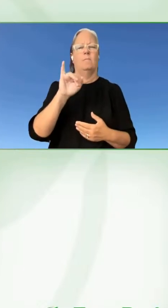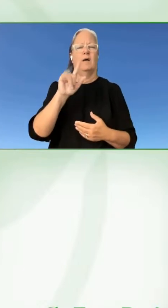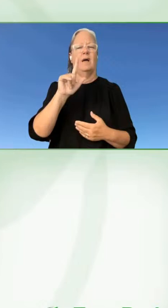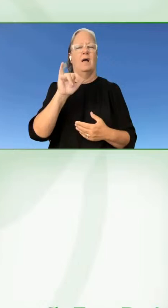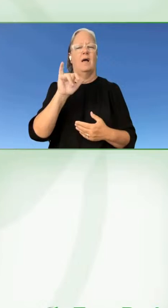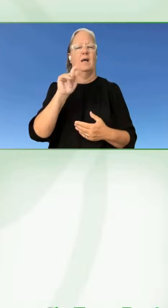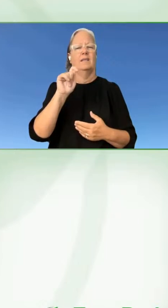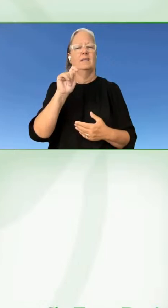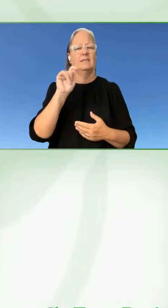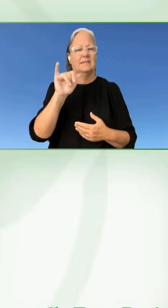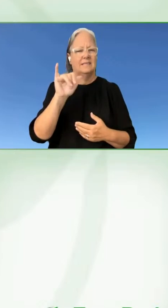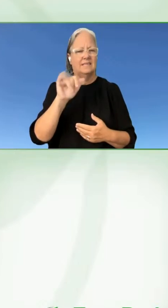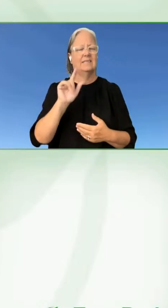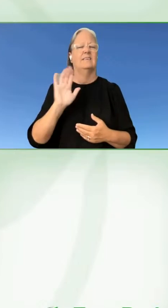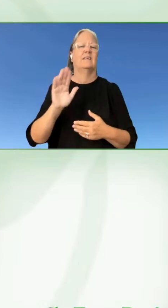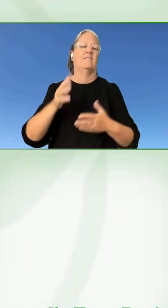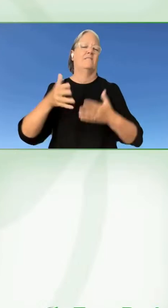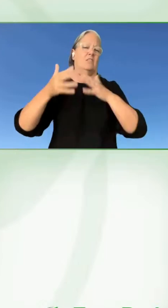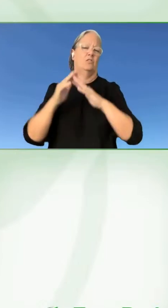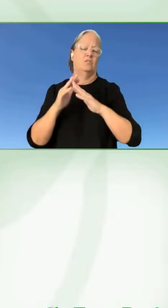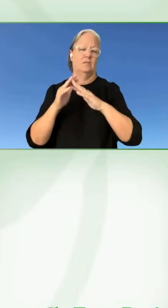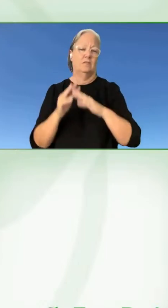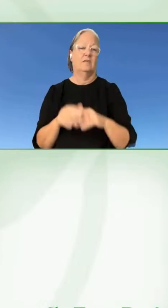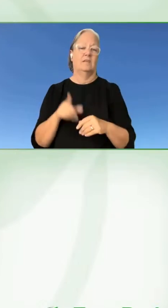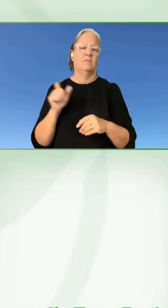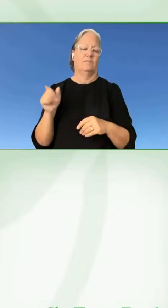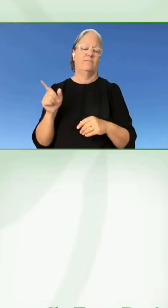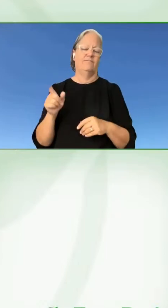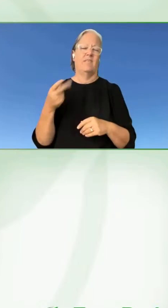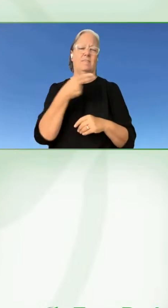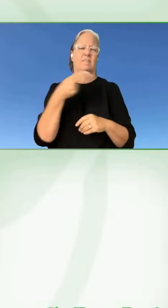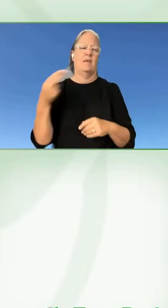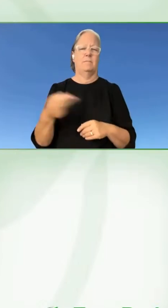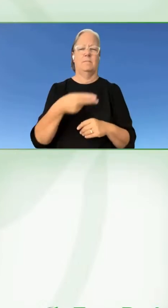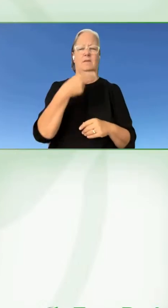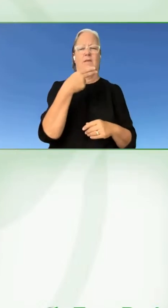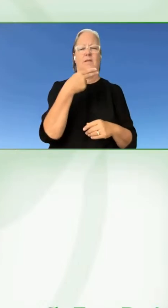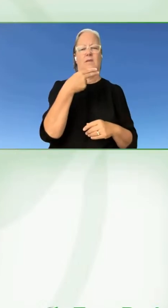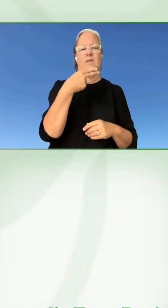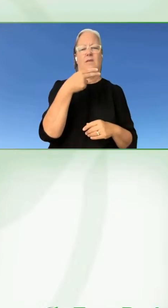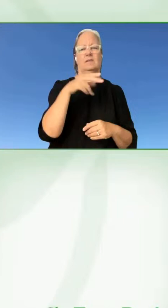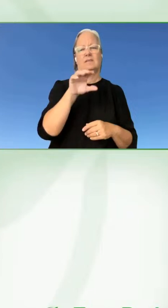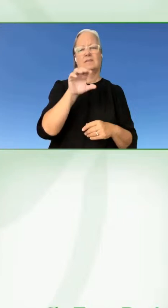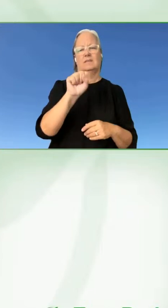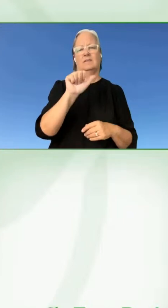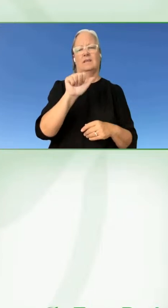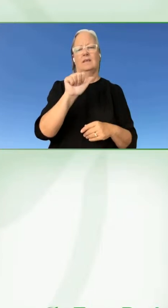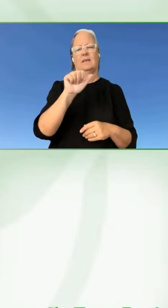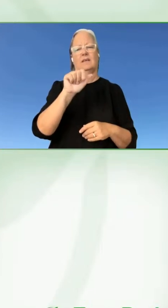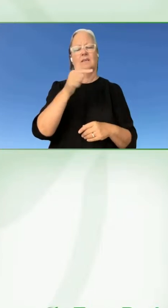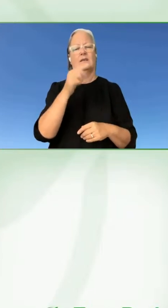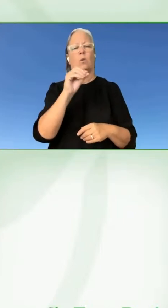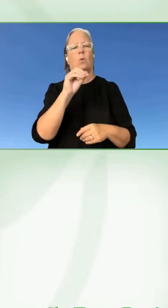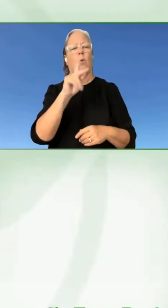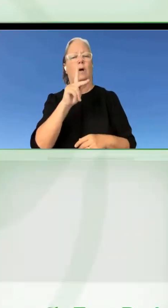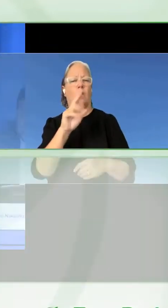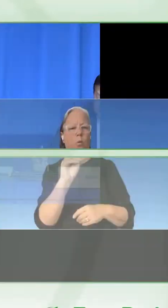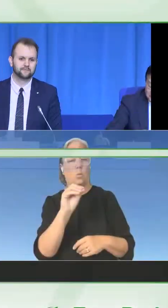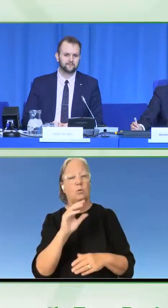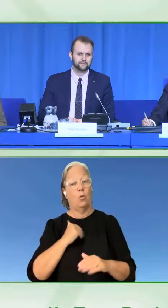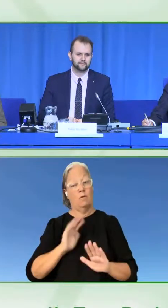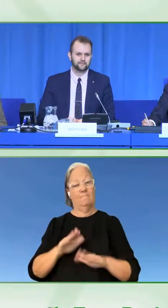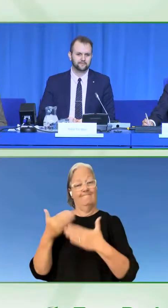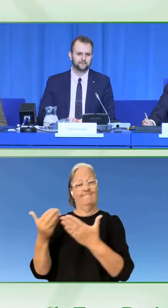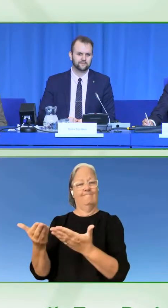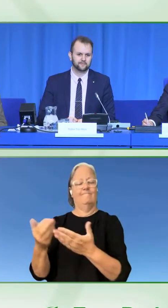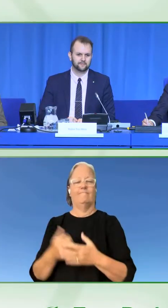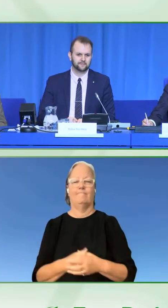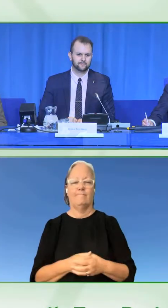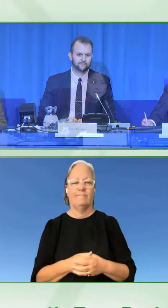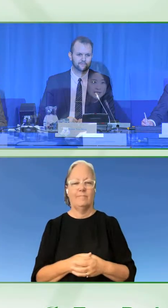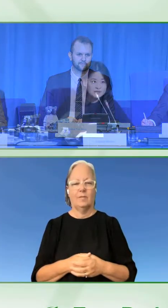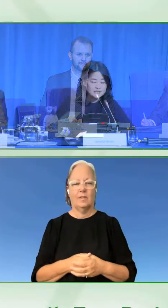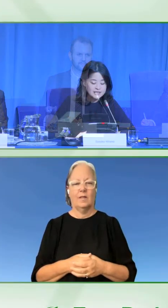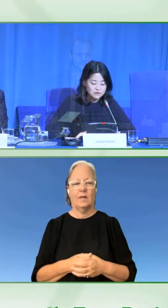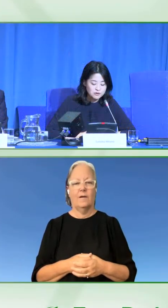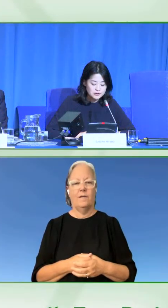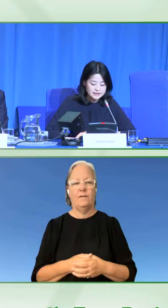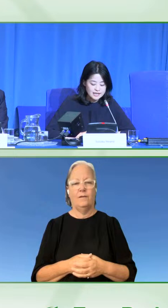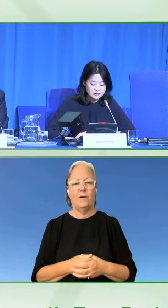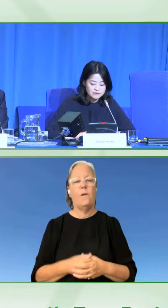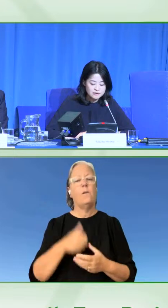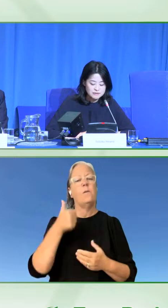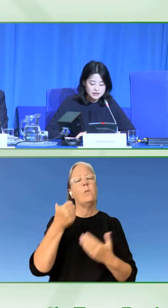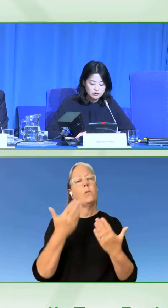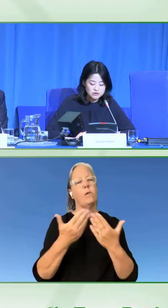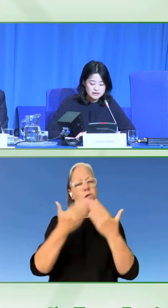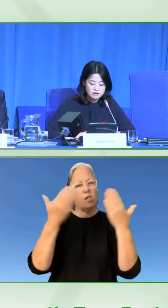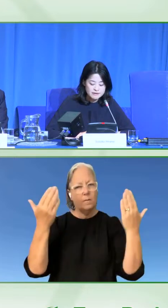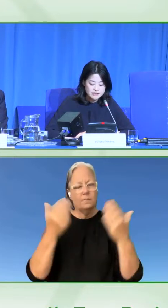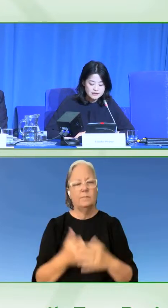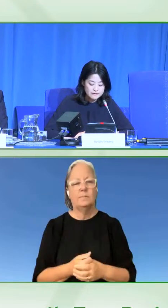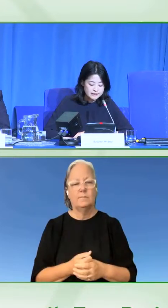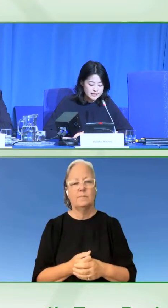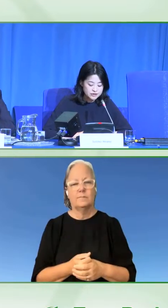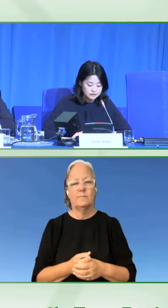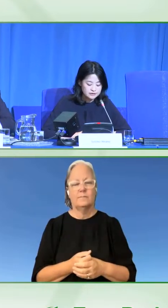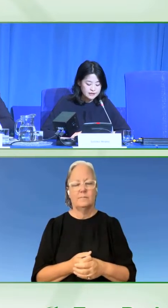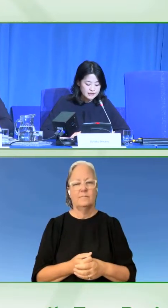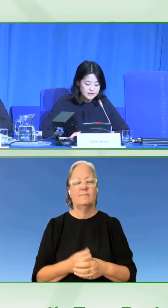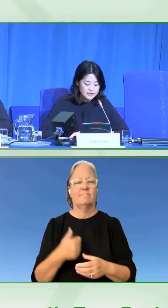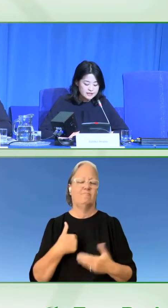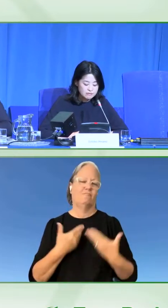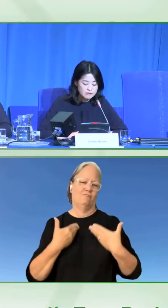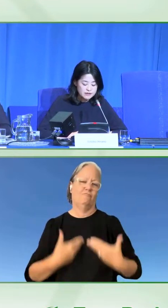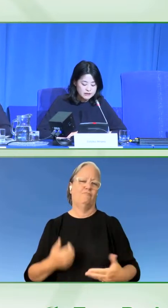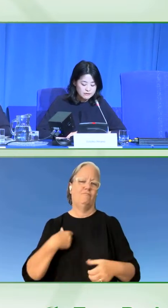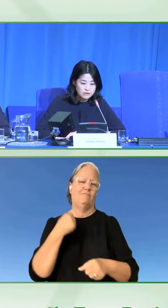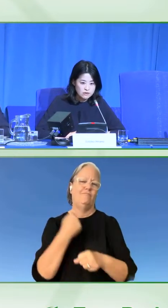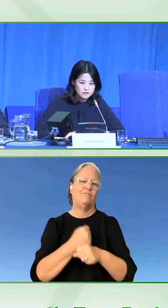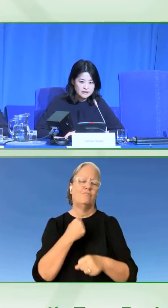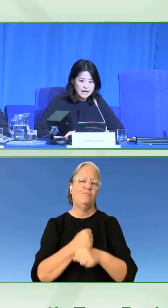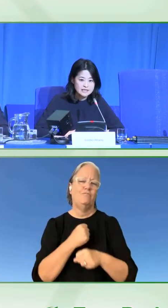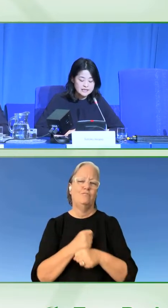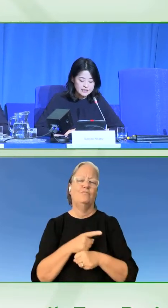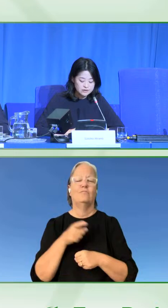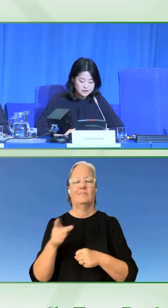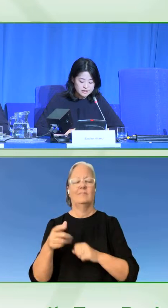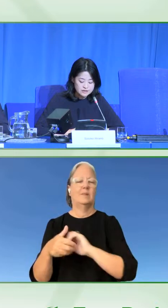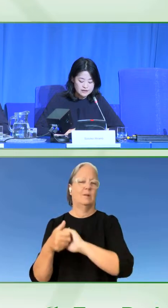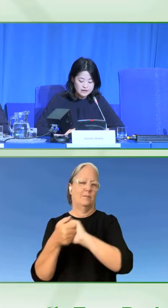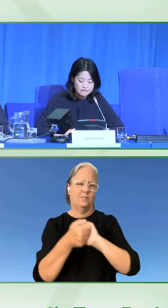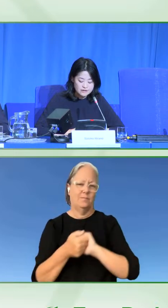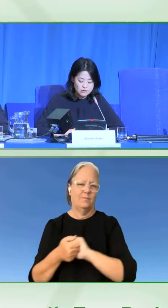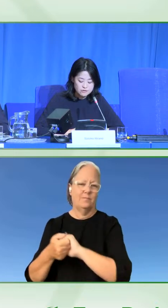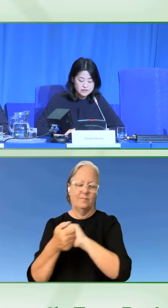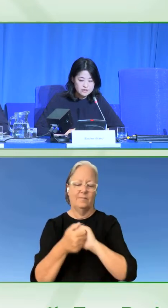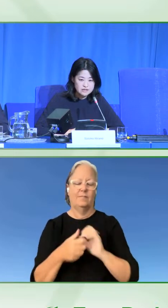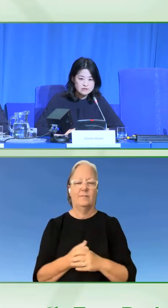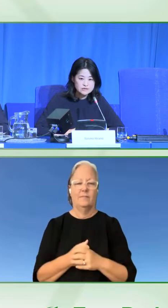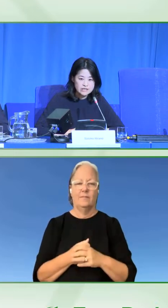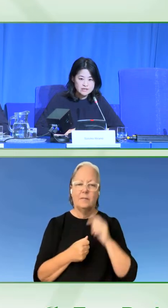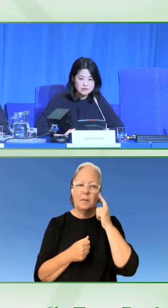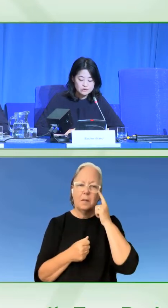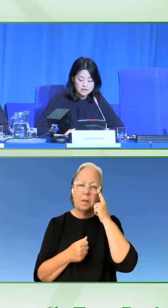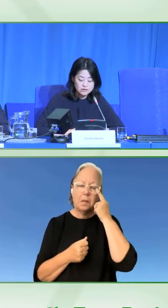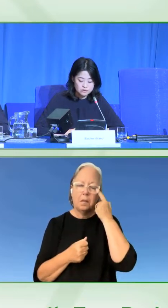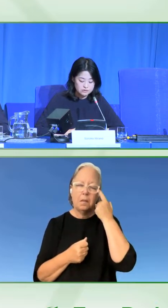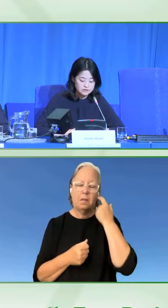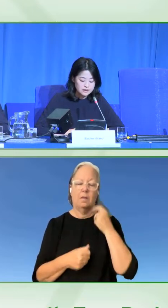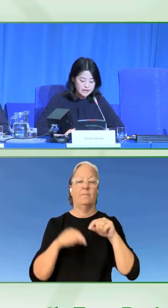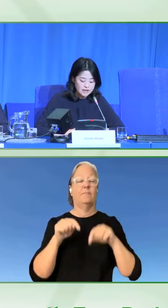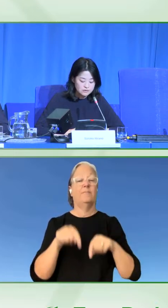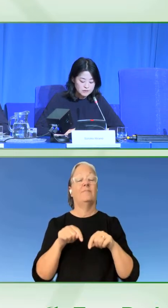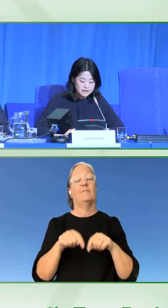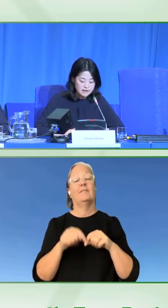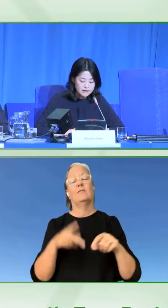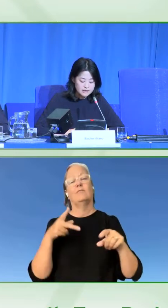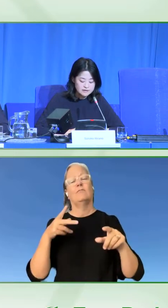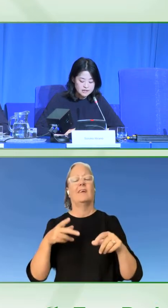For those of you who can perhaps hear me but not seen me I am a white male in his midthirties